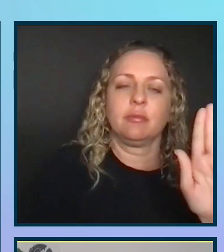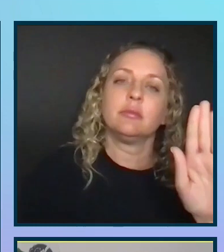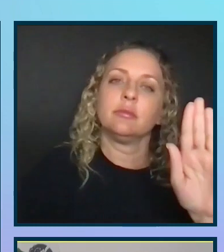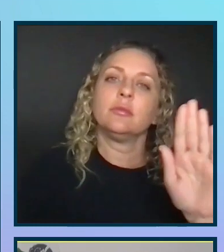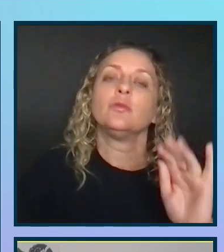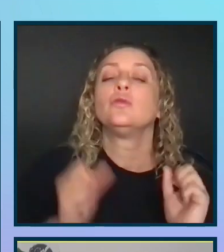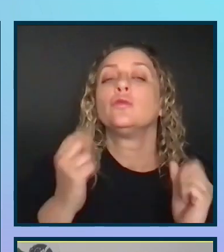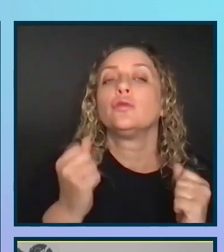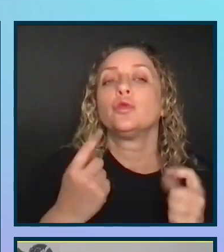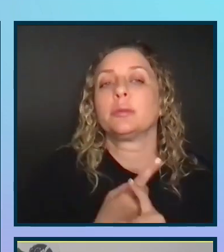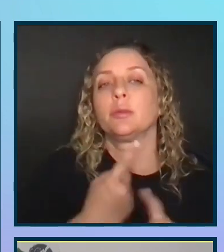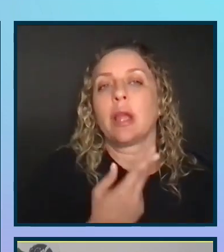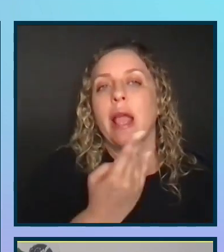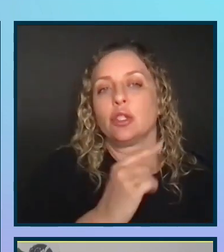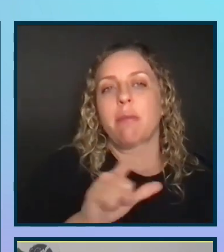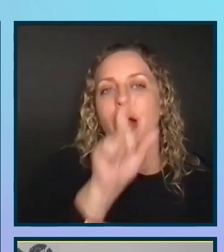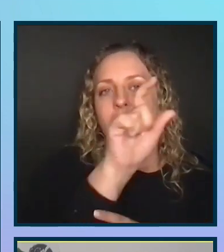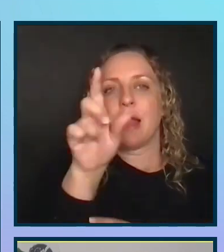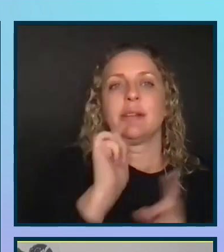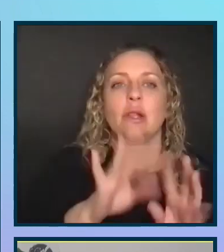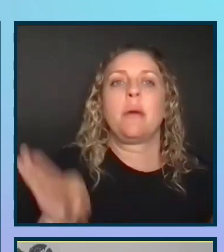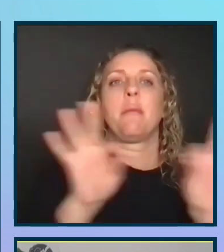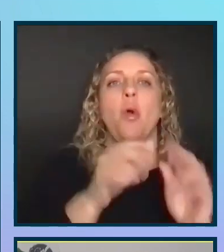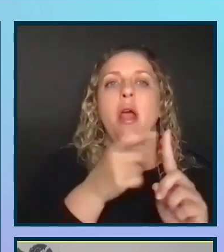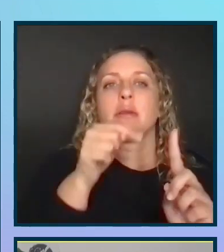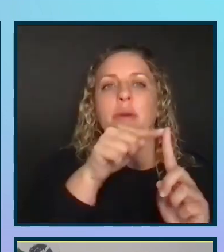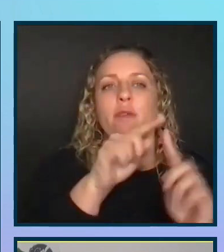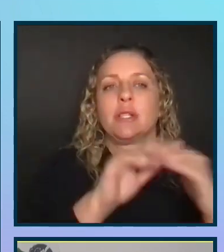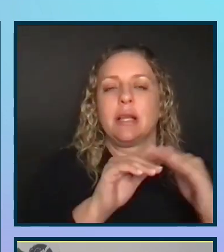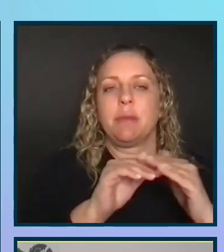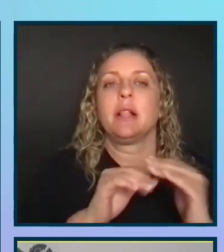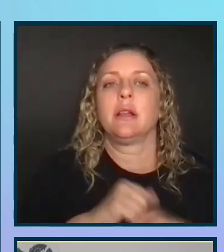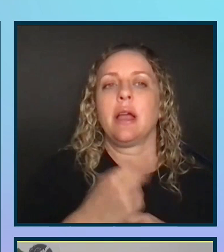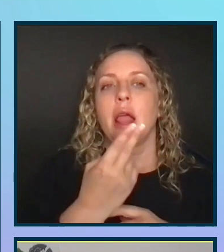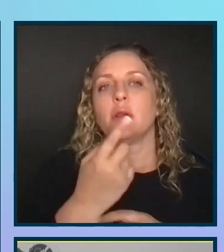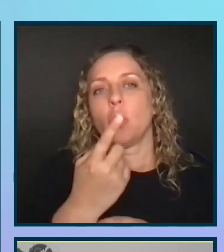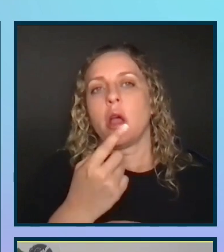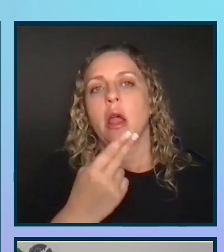So proper HTML heading is another important aspect of accessibility, H1, H2, H3.